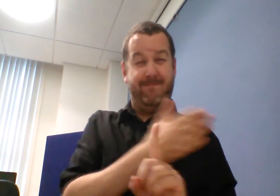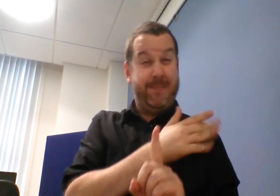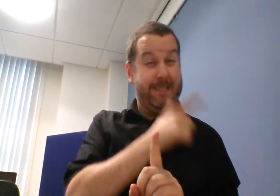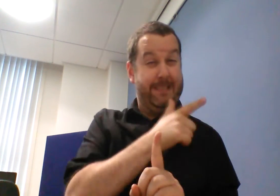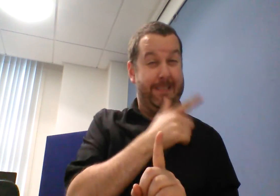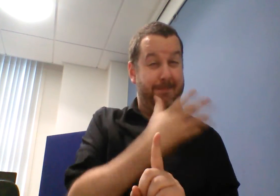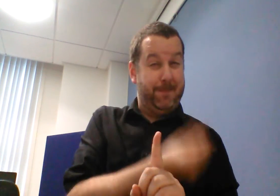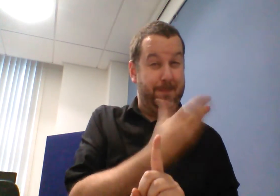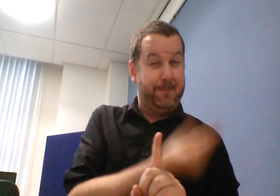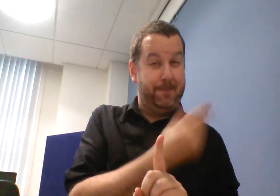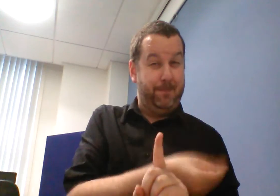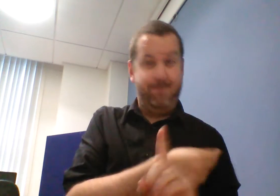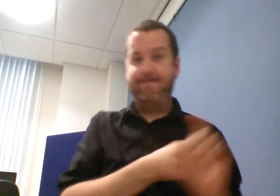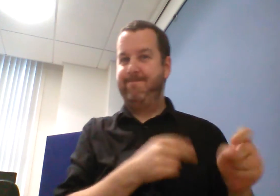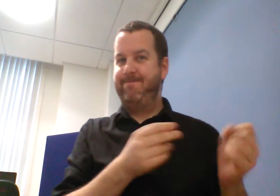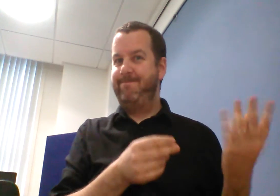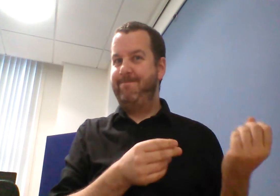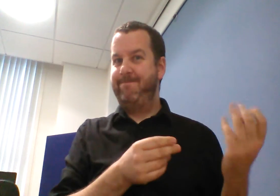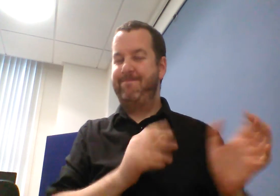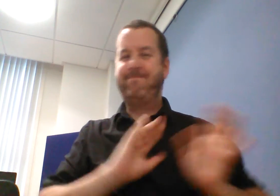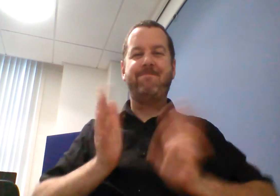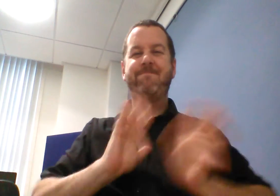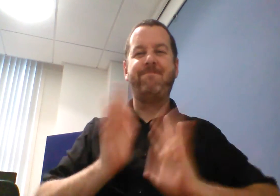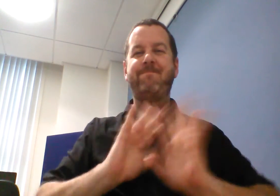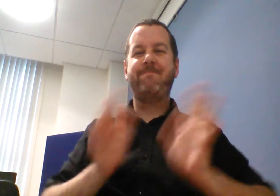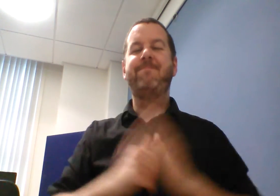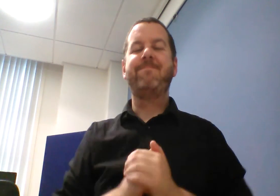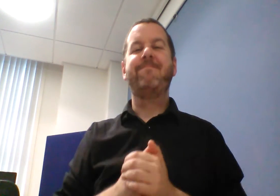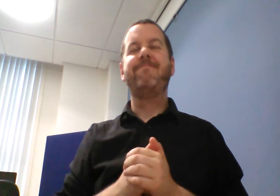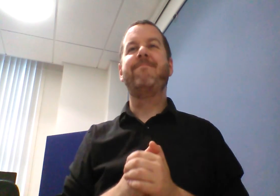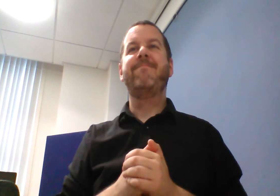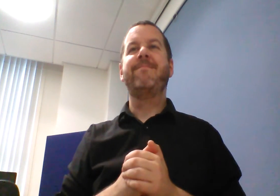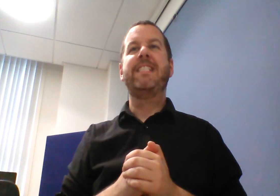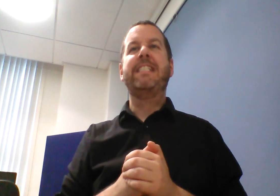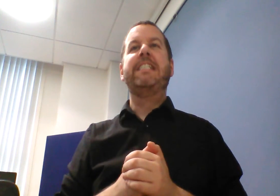I prerecorded clips of my voice, and signed what I heard.